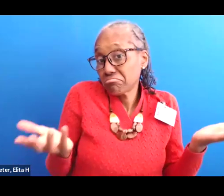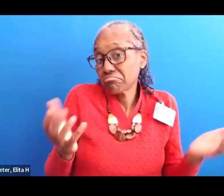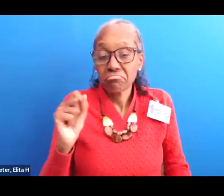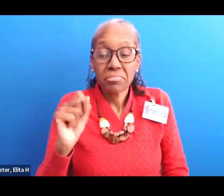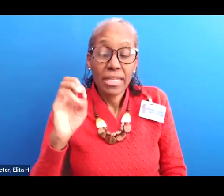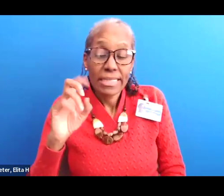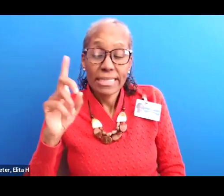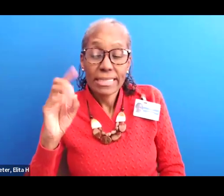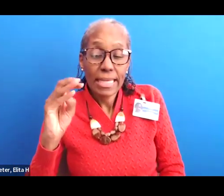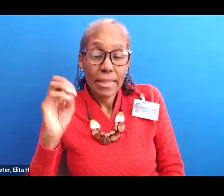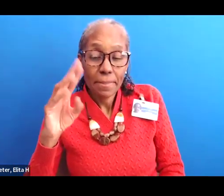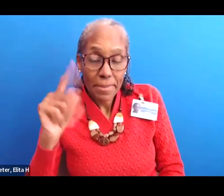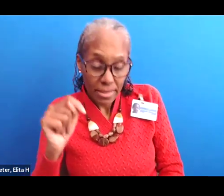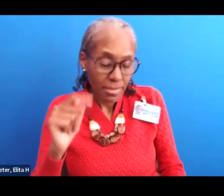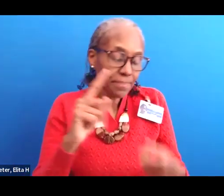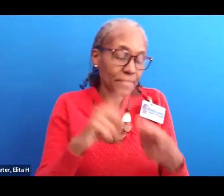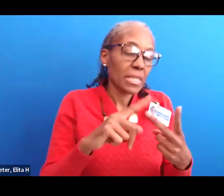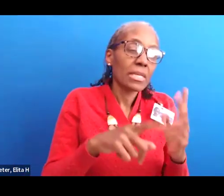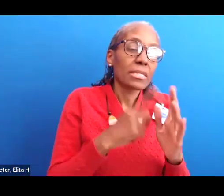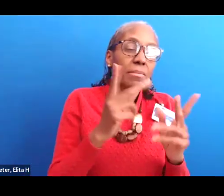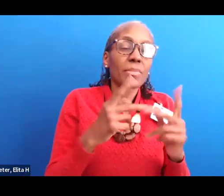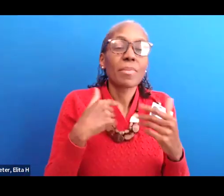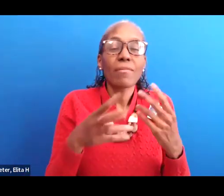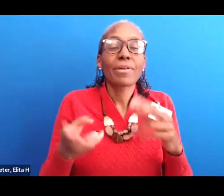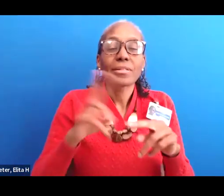Sometimes people will have some extra calcium in there, which might